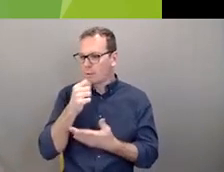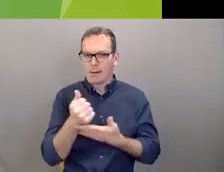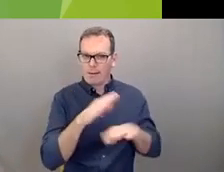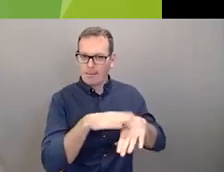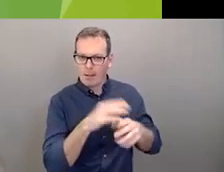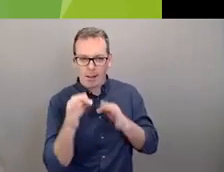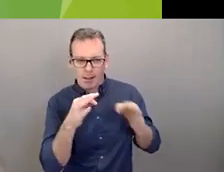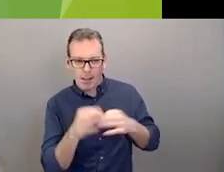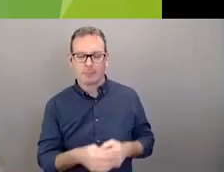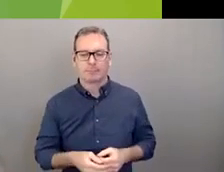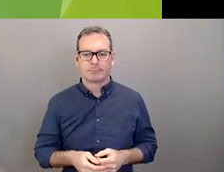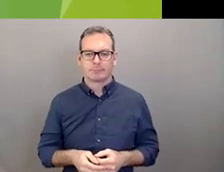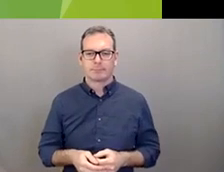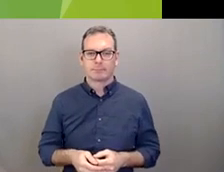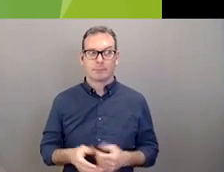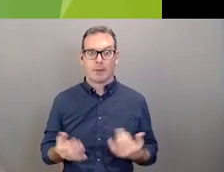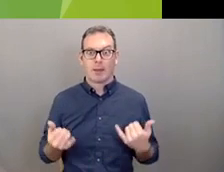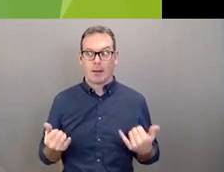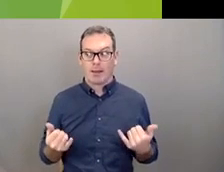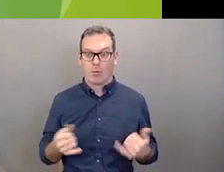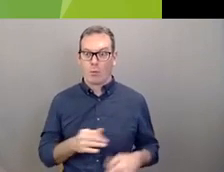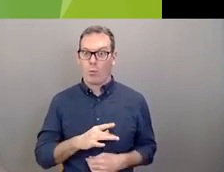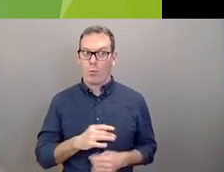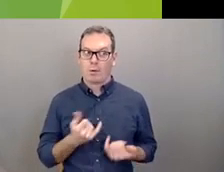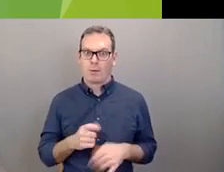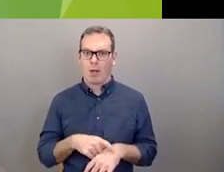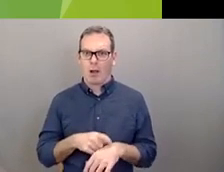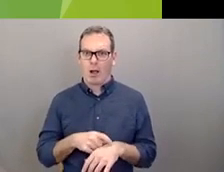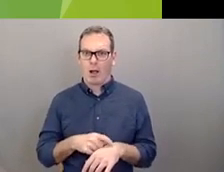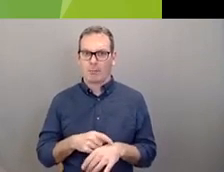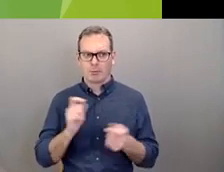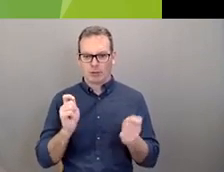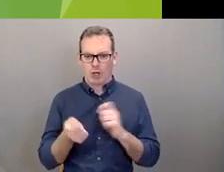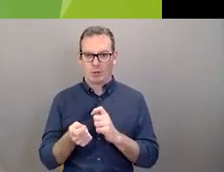now is the time full of opportunities to change we should make existing programs better in advance of